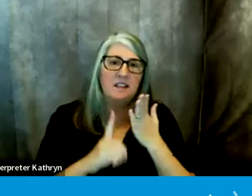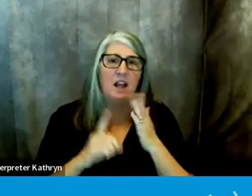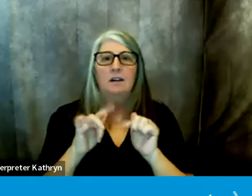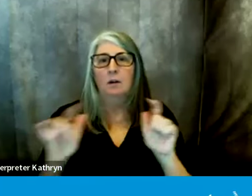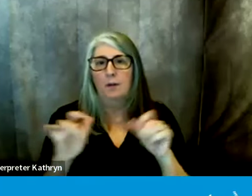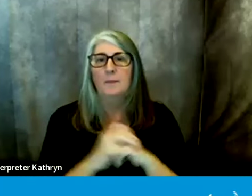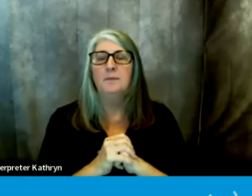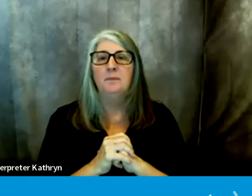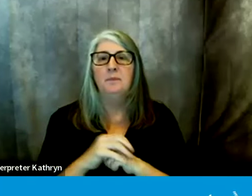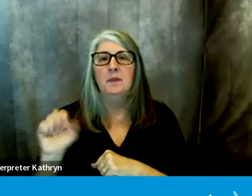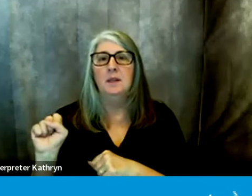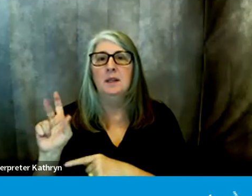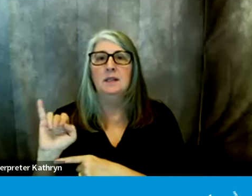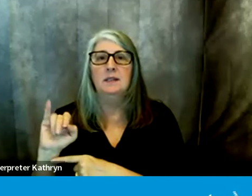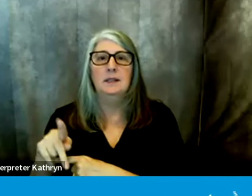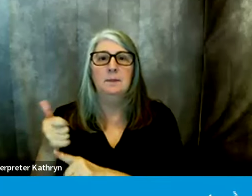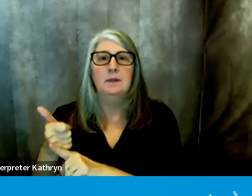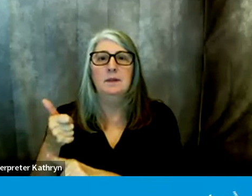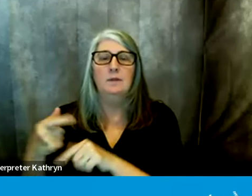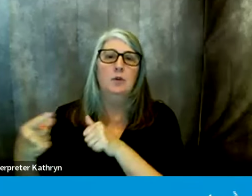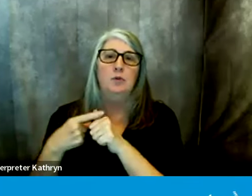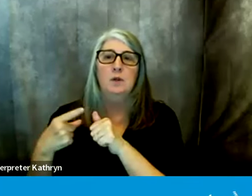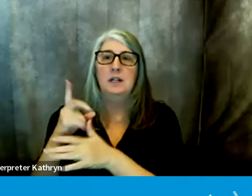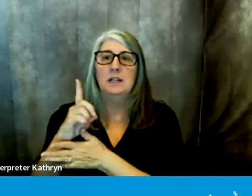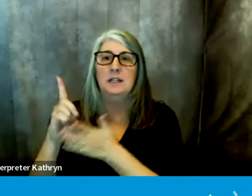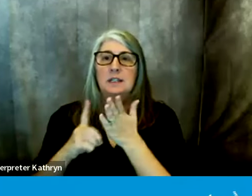SCiP therapy itself was originally designed as a pediatric device